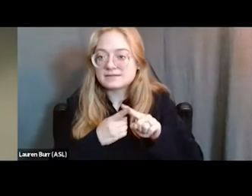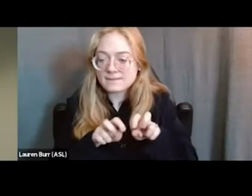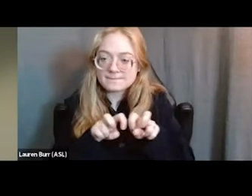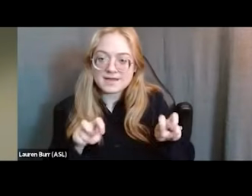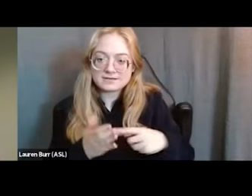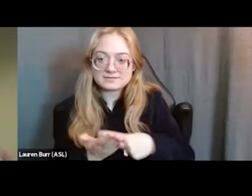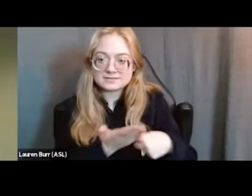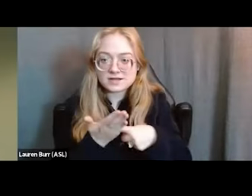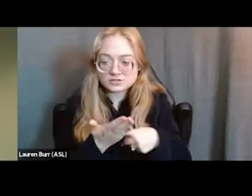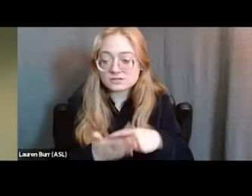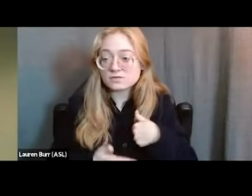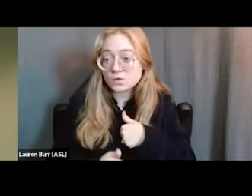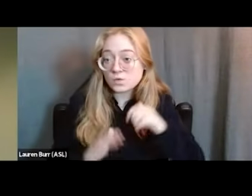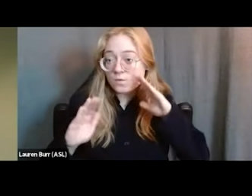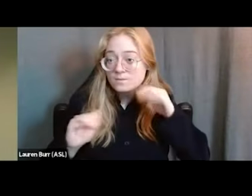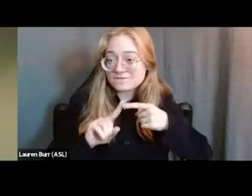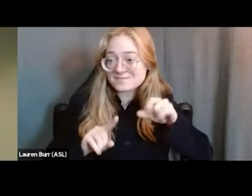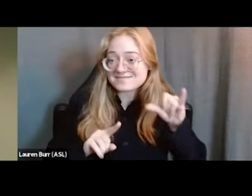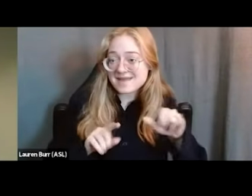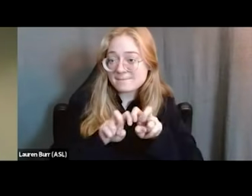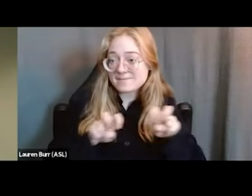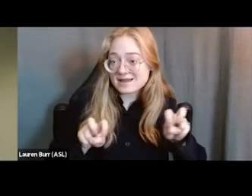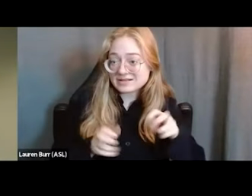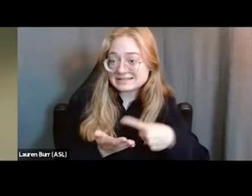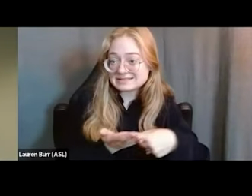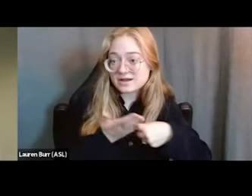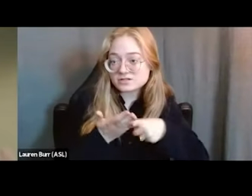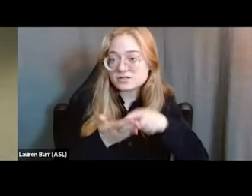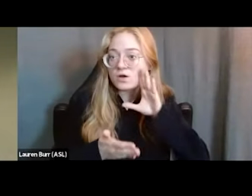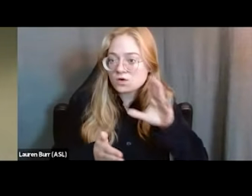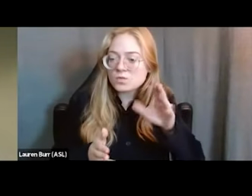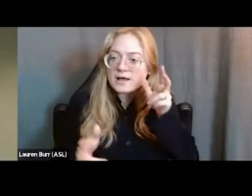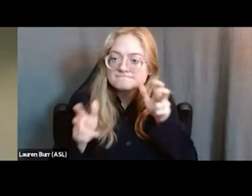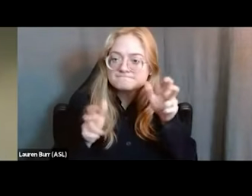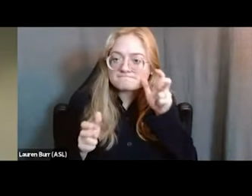And so we're hopeful that from that panel discussion you'll hear a lot about different ideas and strategies